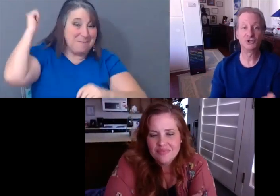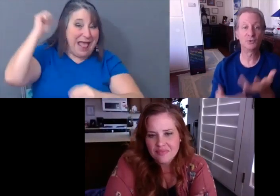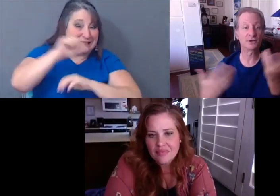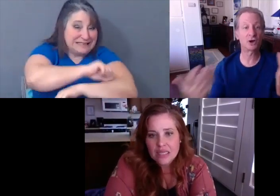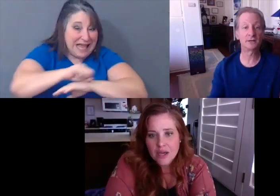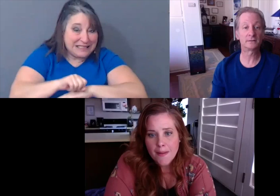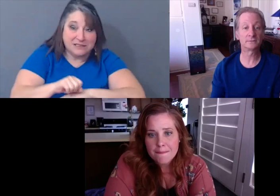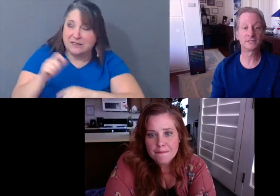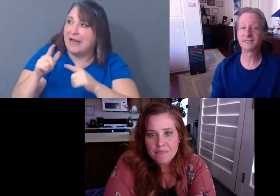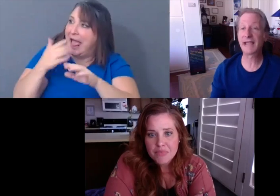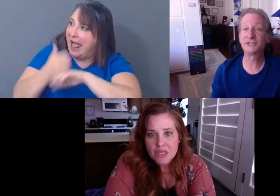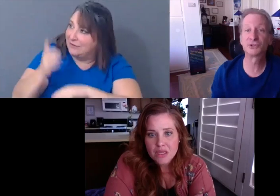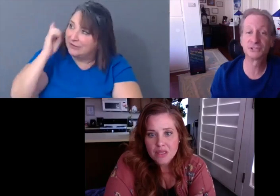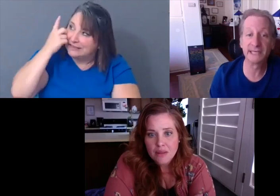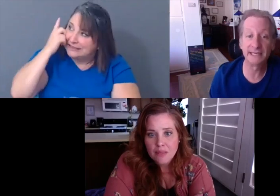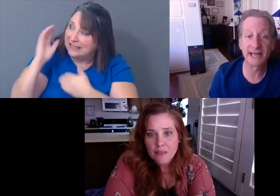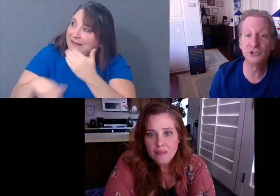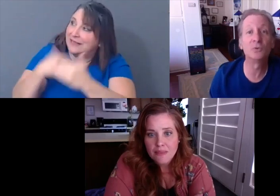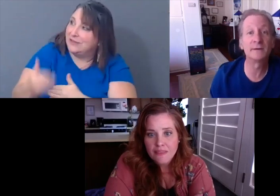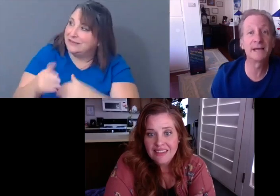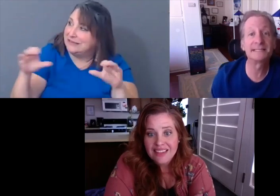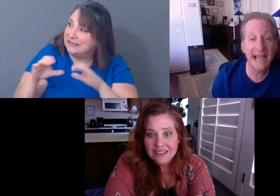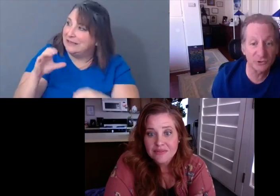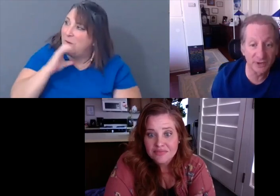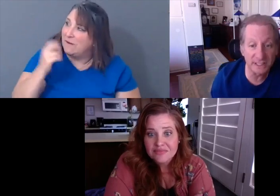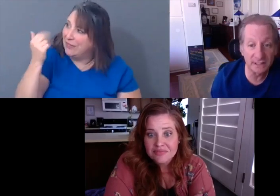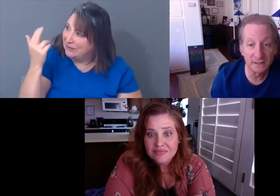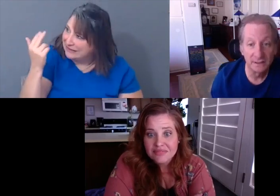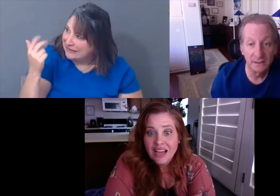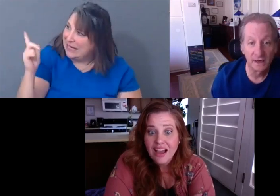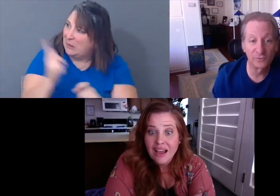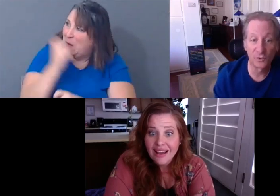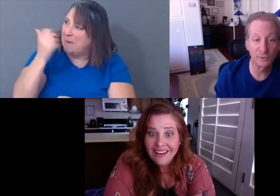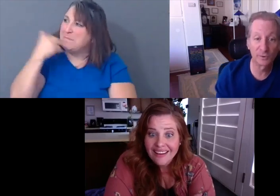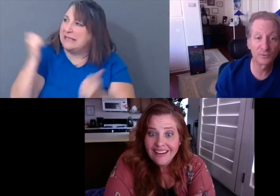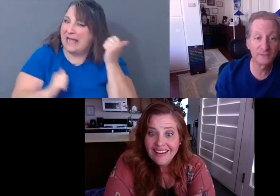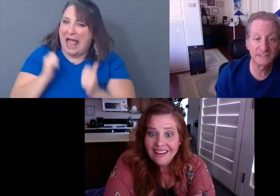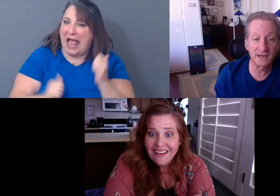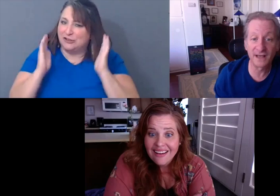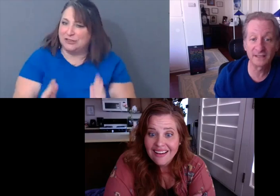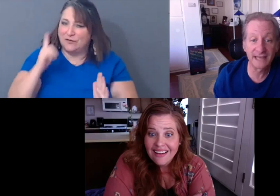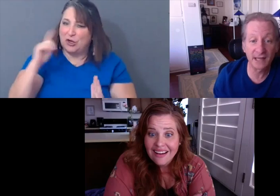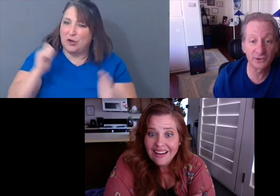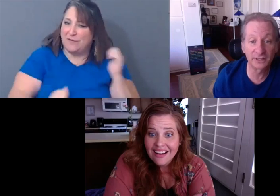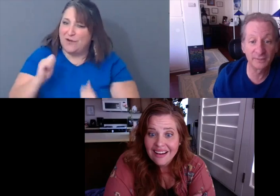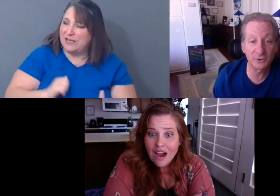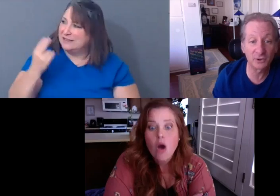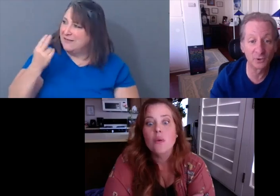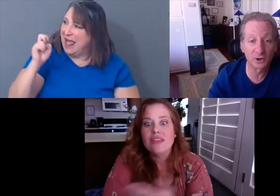you went on to the age 13 and you won best actress for your performance of Helen Keller in "The Miracle".